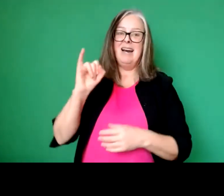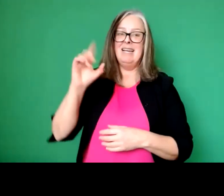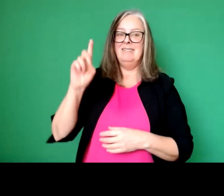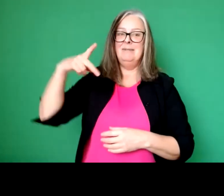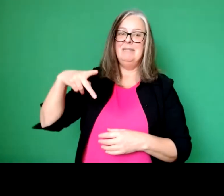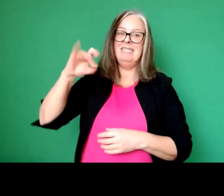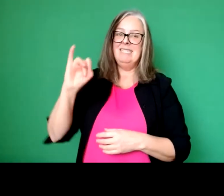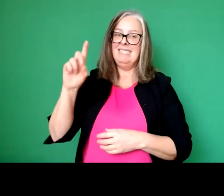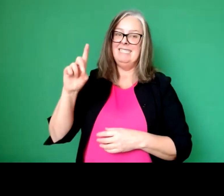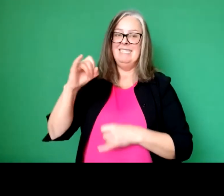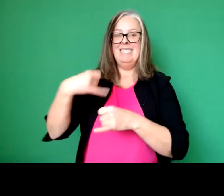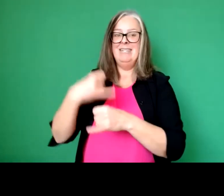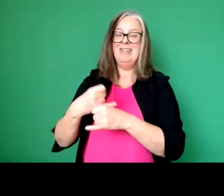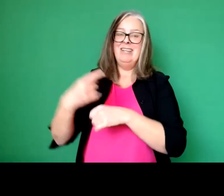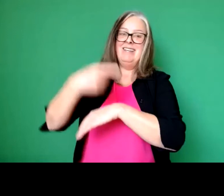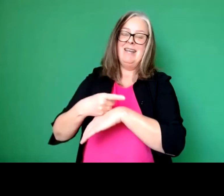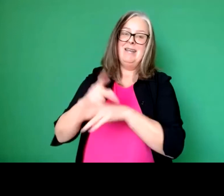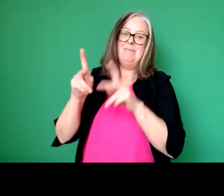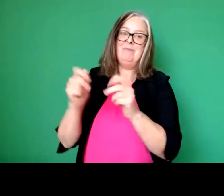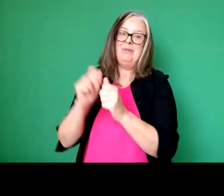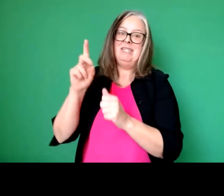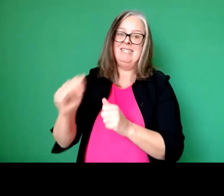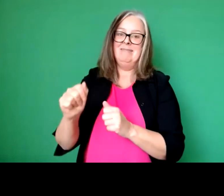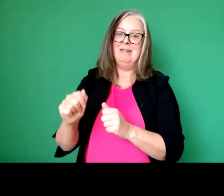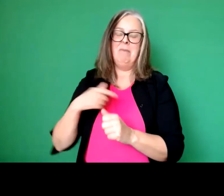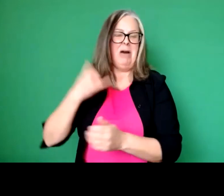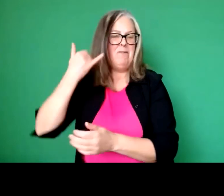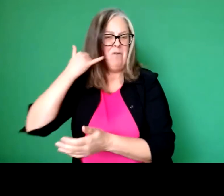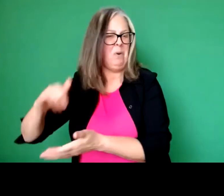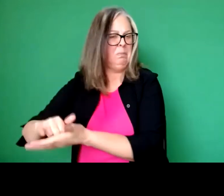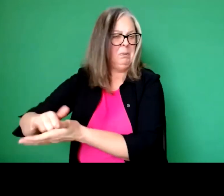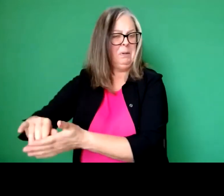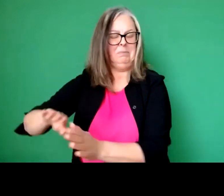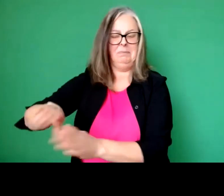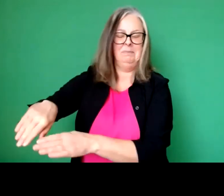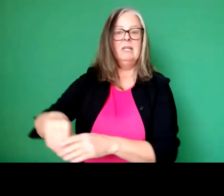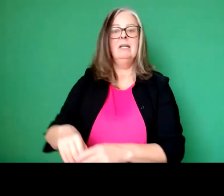um sorry my um phone is chattering too much i really want to thank all of you